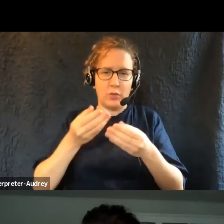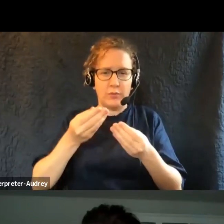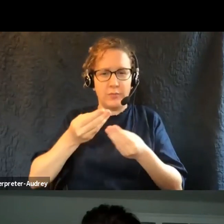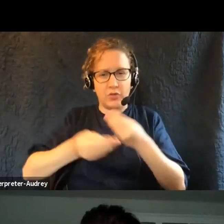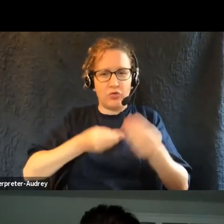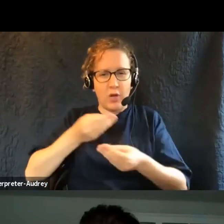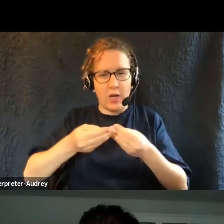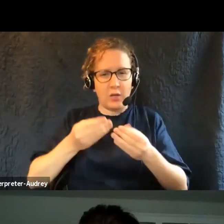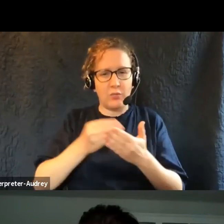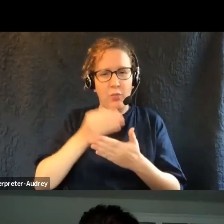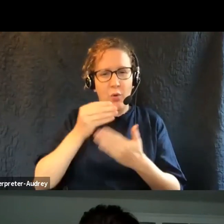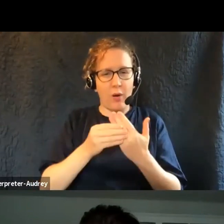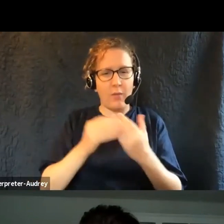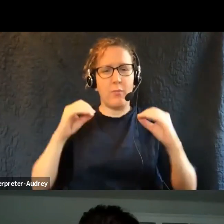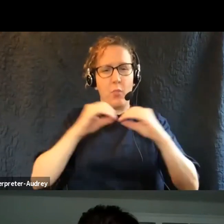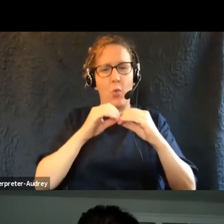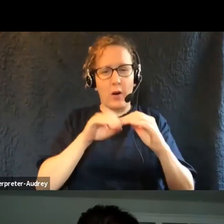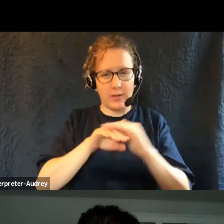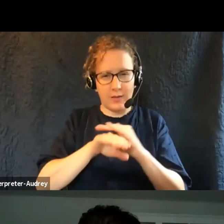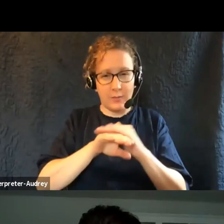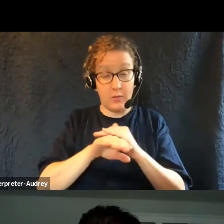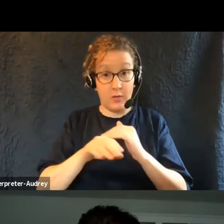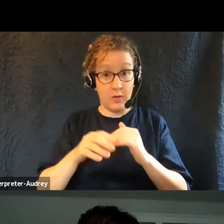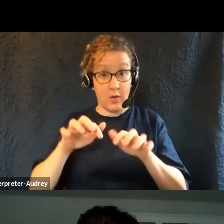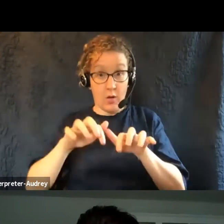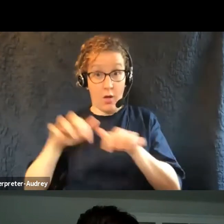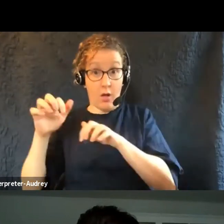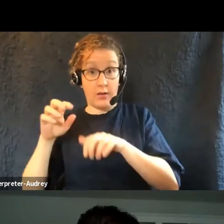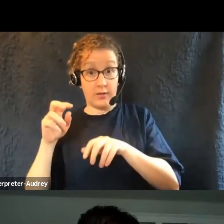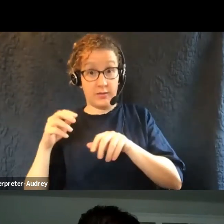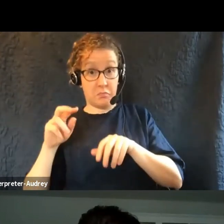and I think audience members can see a lot of these tips are things that we've been talking